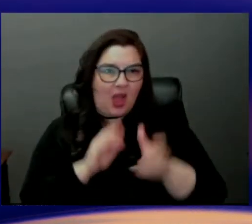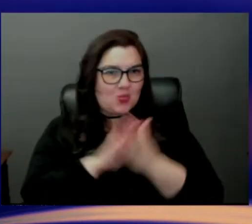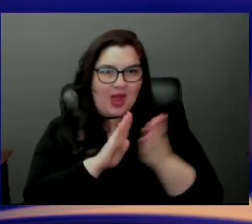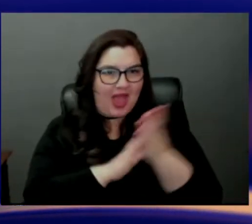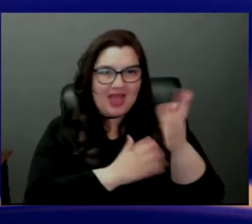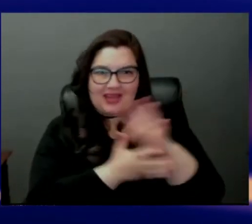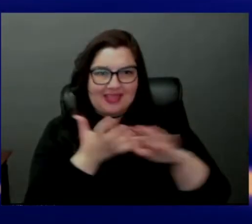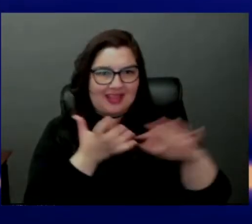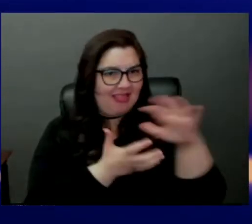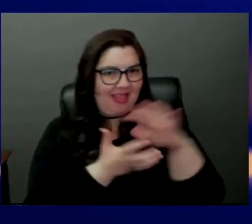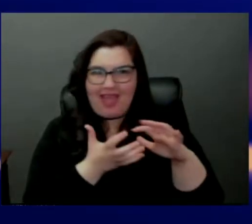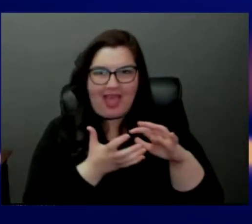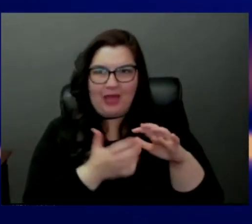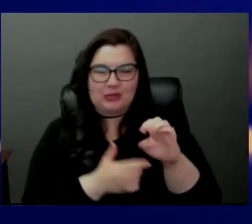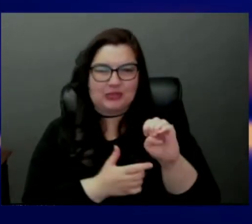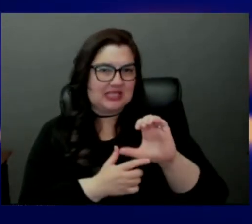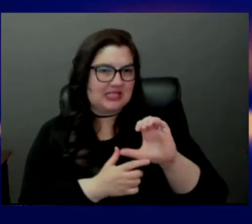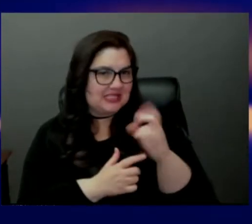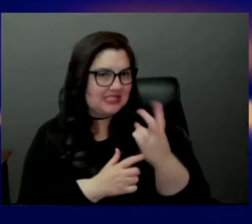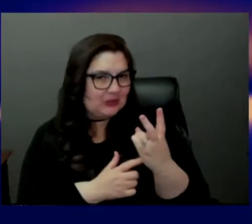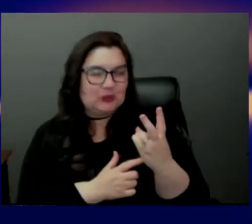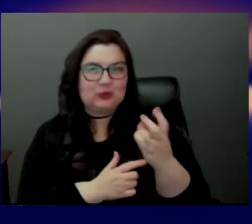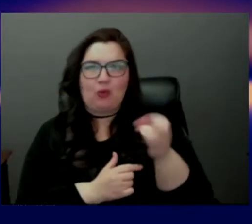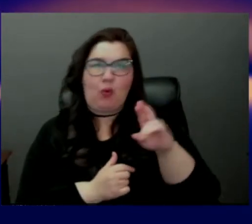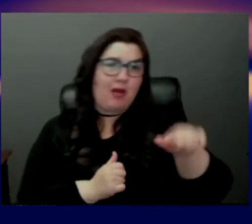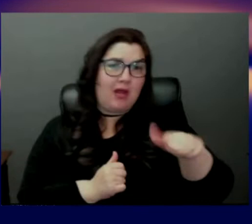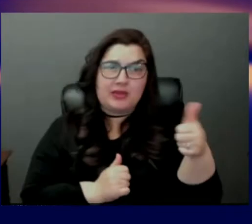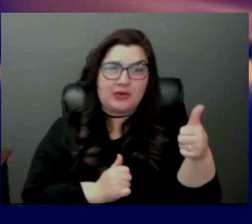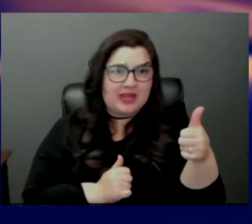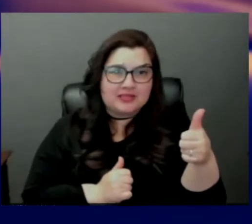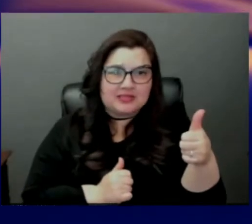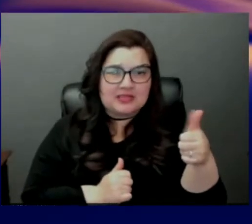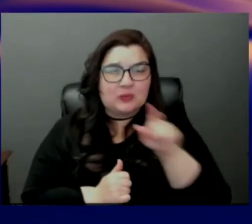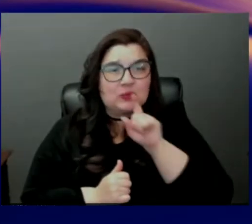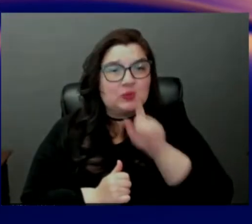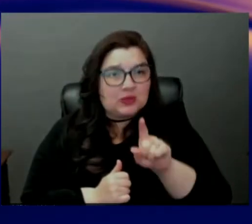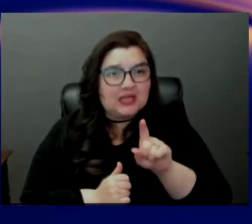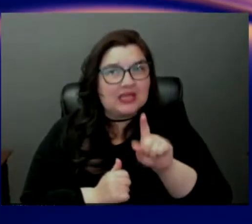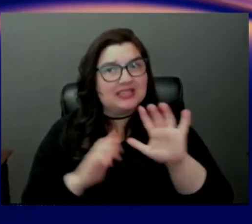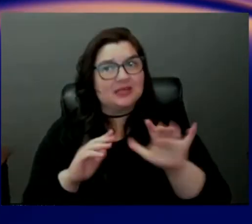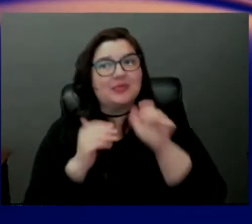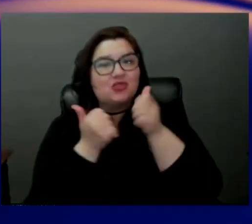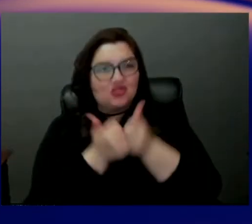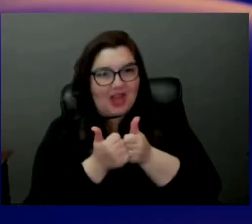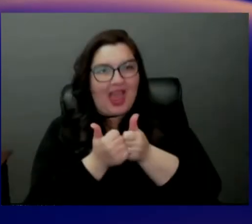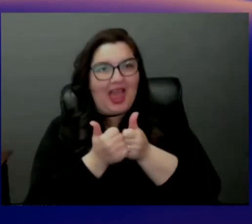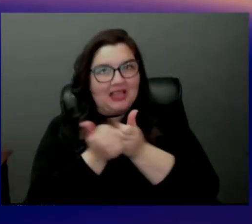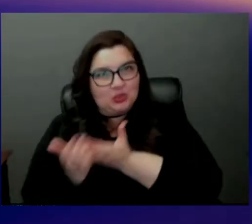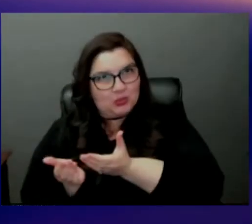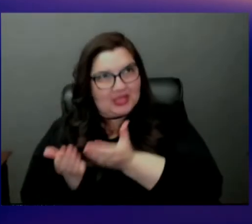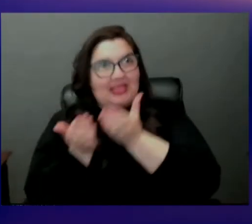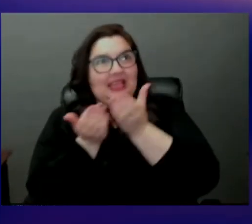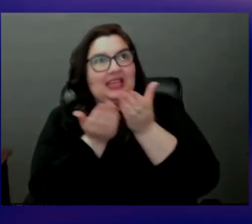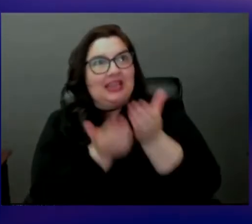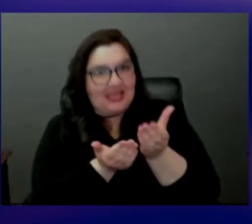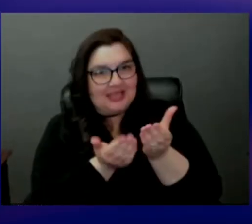whether it's EC2 or really anywhere else. And they've been a challenge to get those into the cloud. So I can summarize in saying